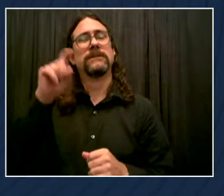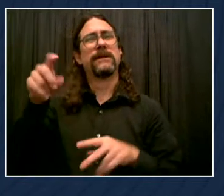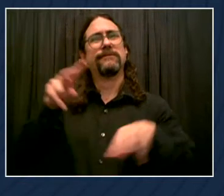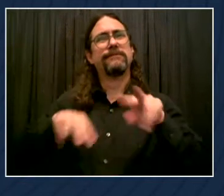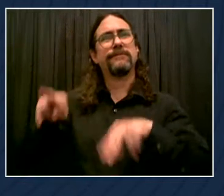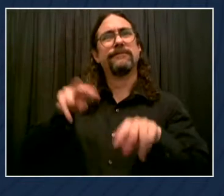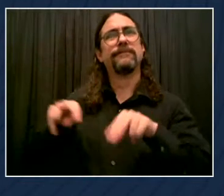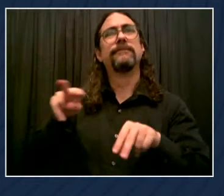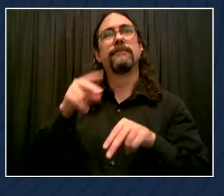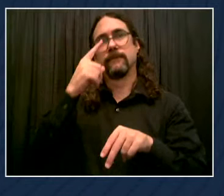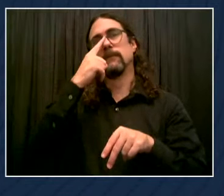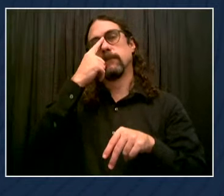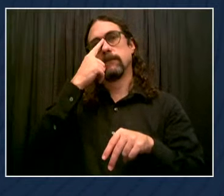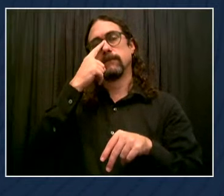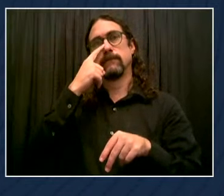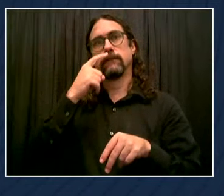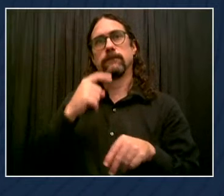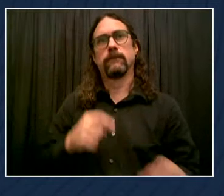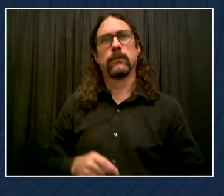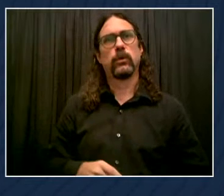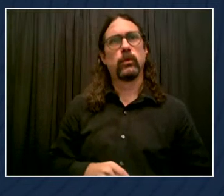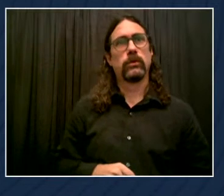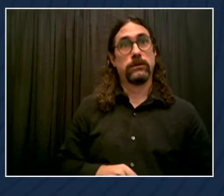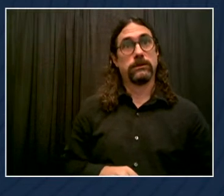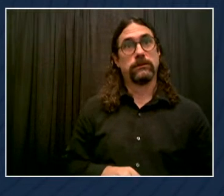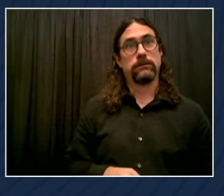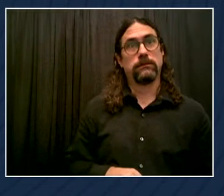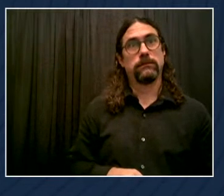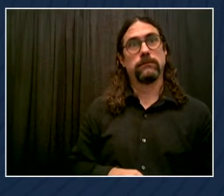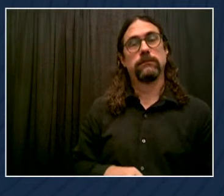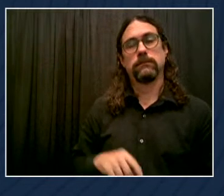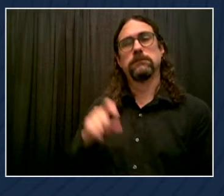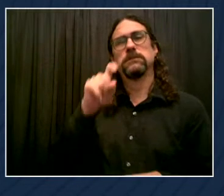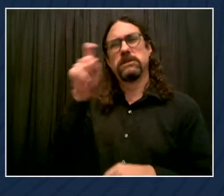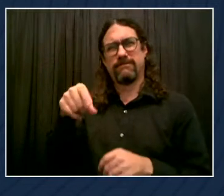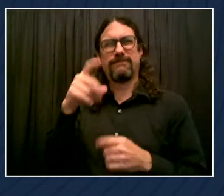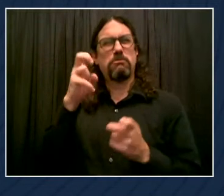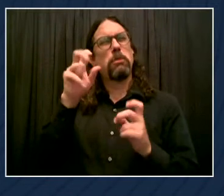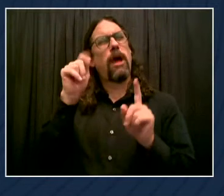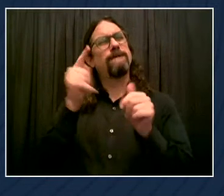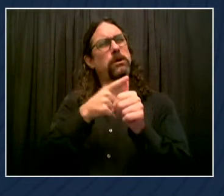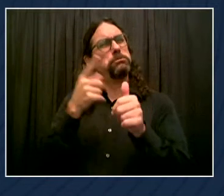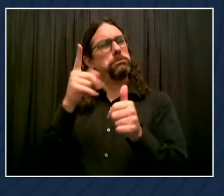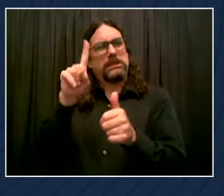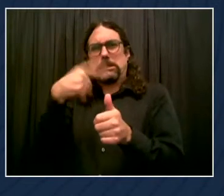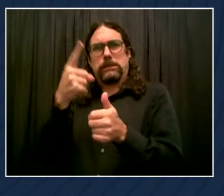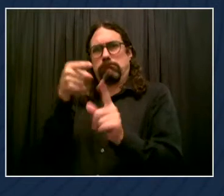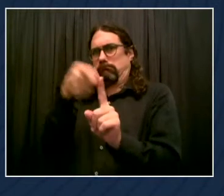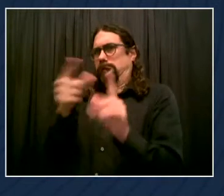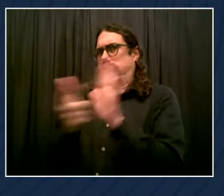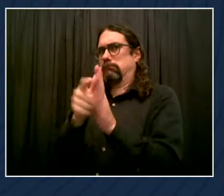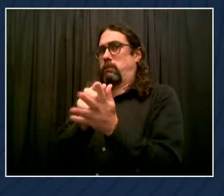GOVERNMENT OF TAXES, WE WILL EMPOWER INDIVIUDAL CITIZENS TO BASICALLY BE